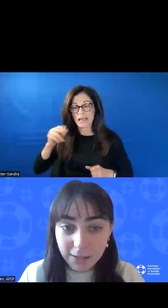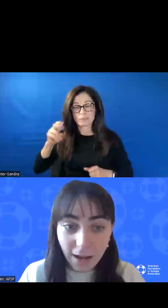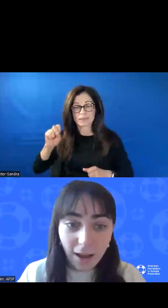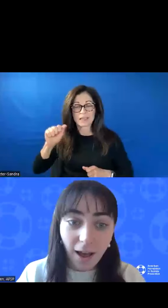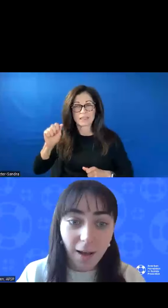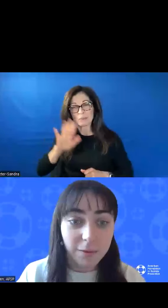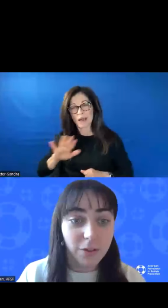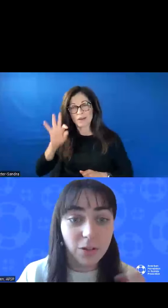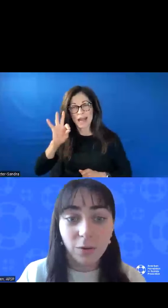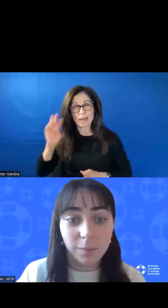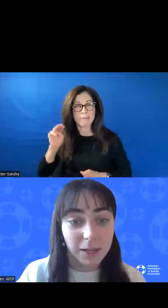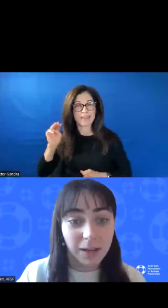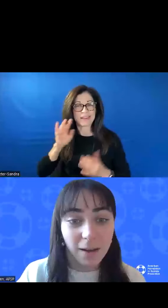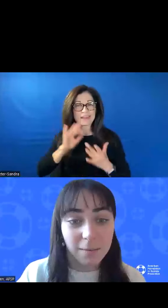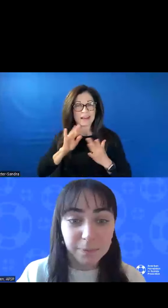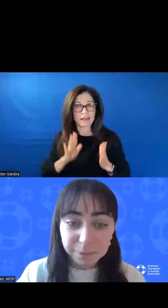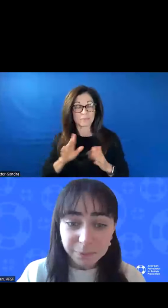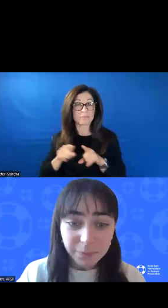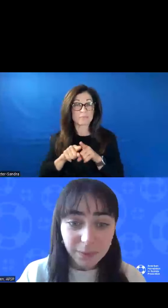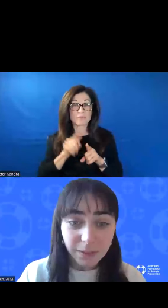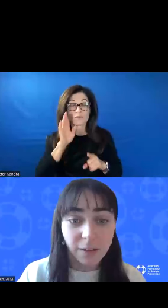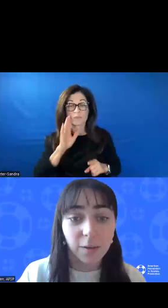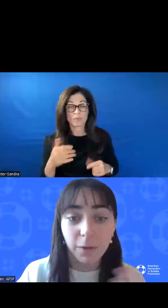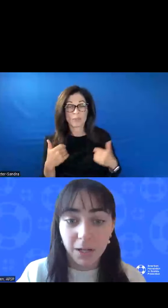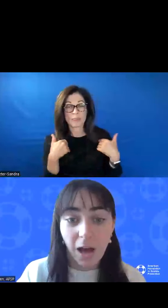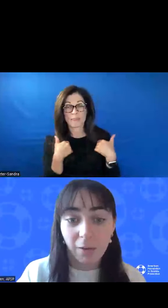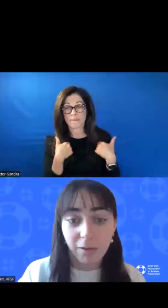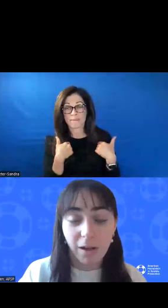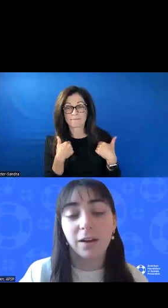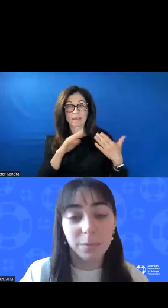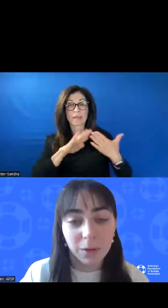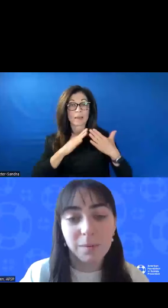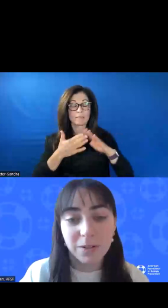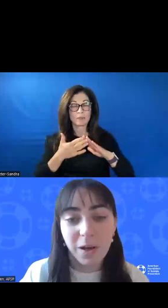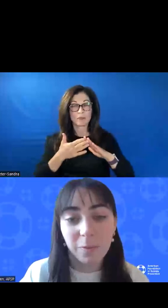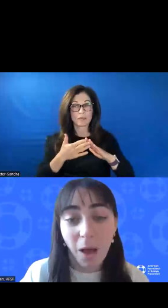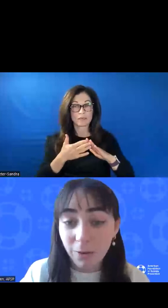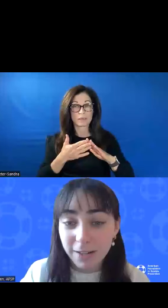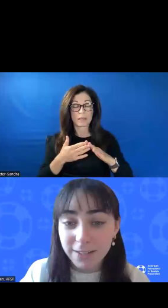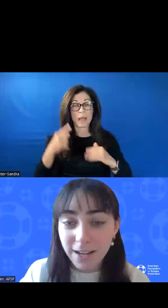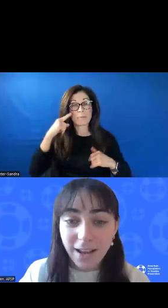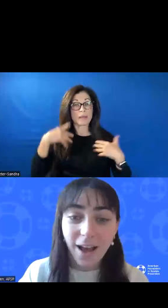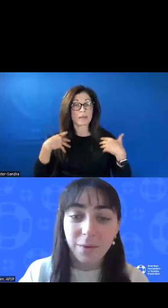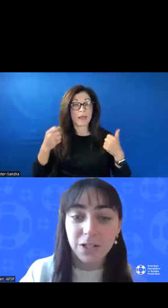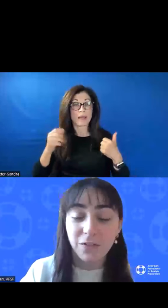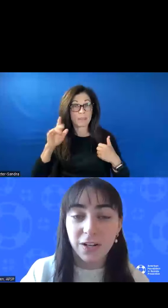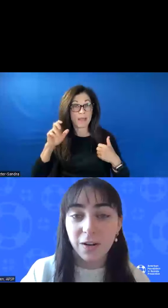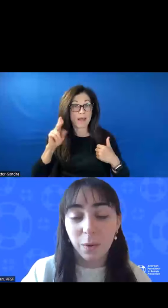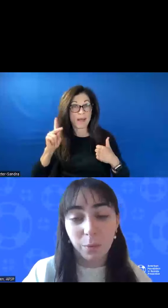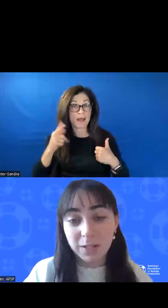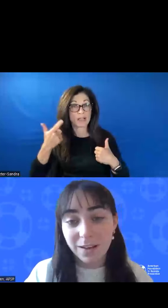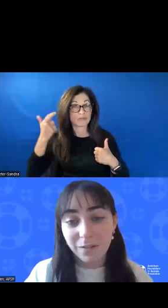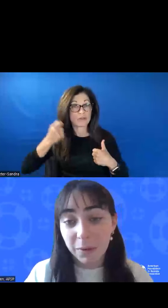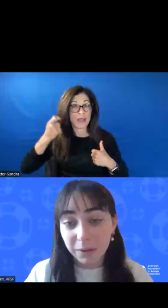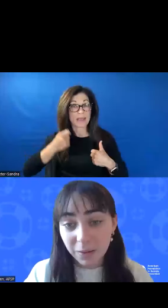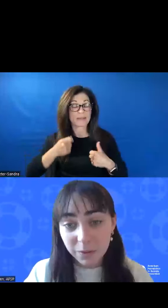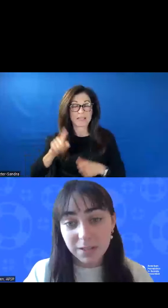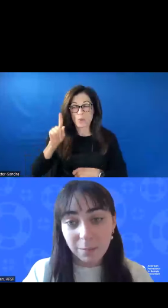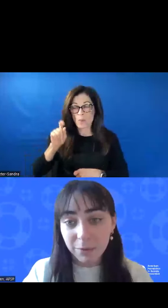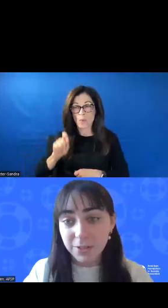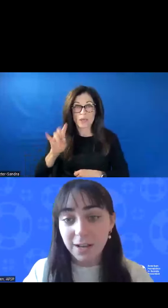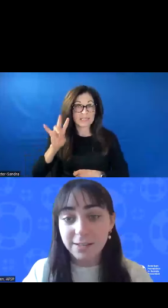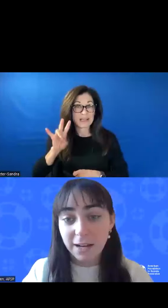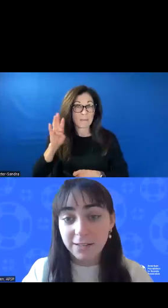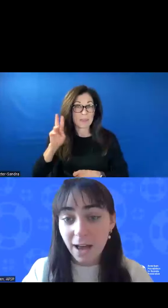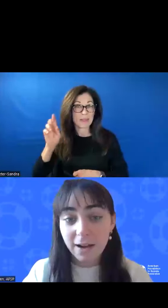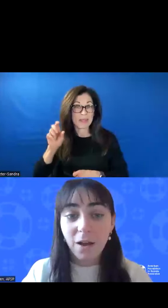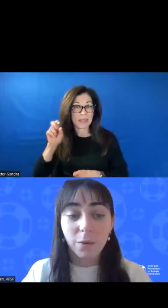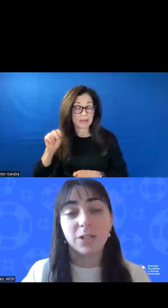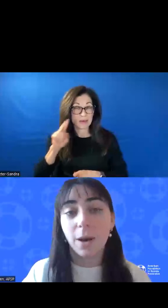THERE IS THE COMMUNITY HEALTH GRANT WHICH IS 1.7 BILLION, WHICH